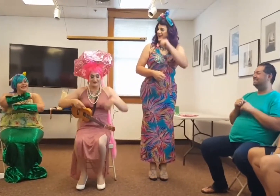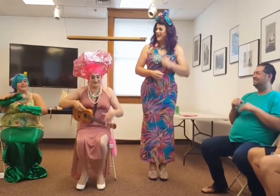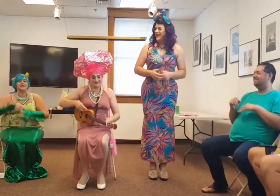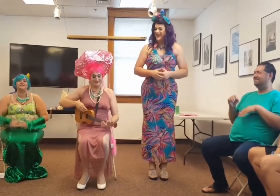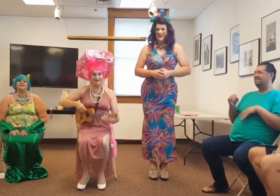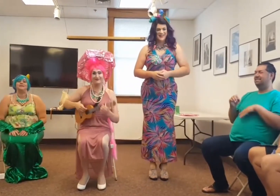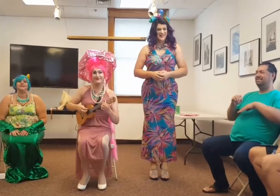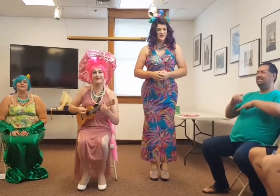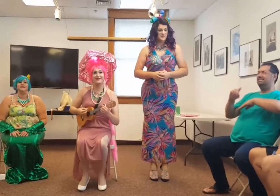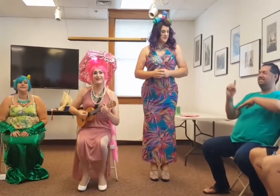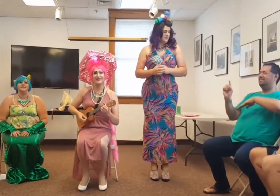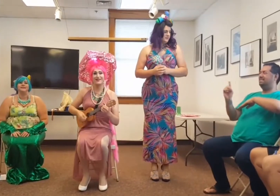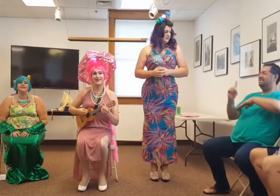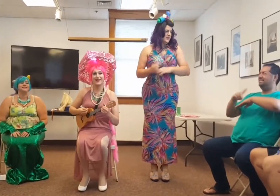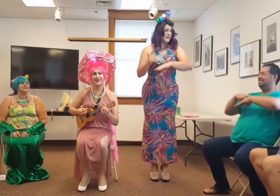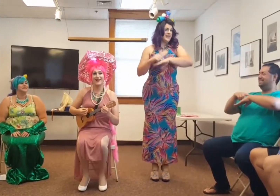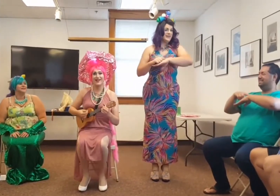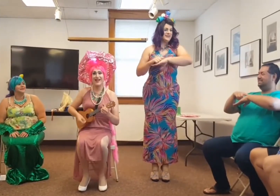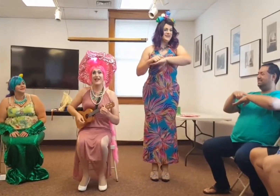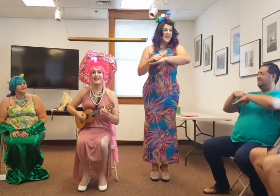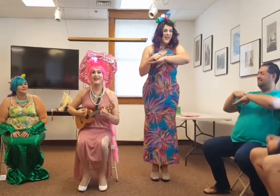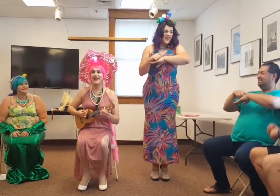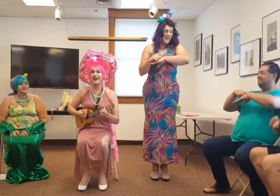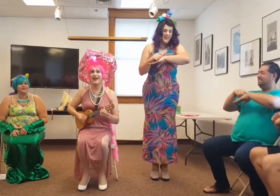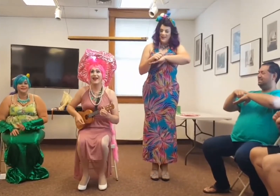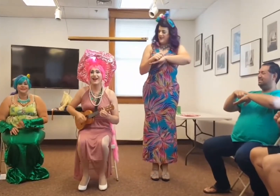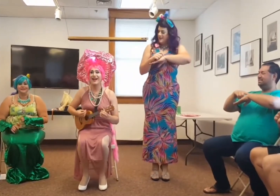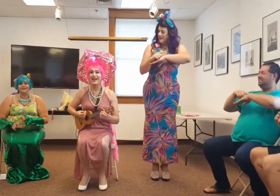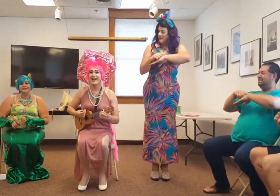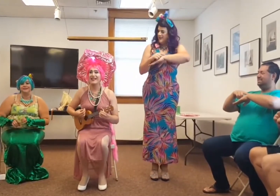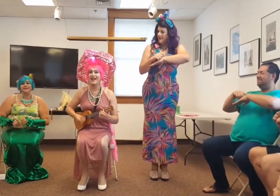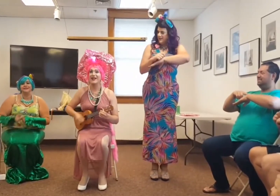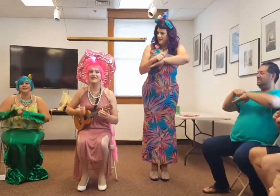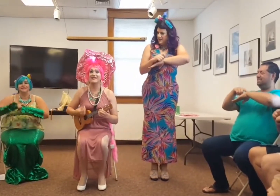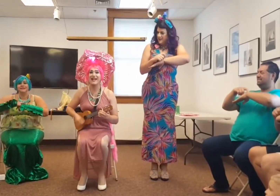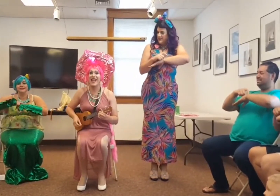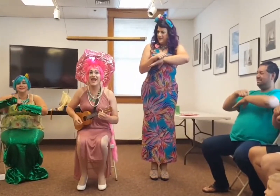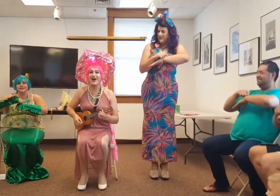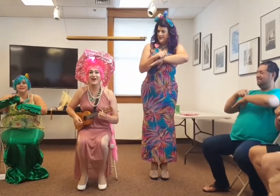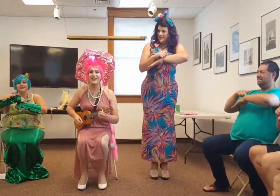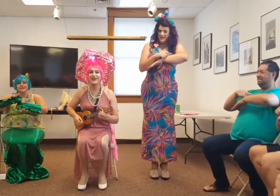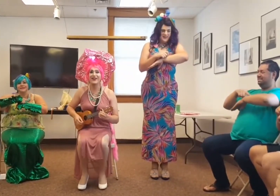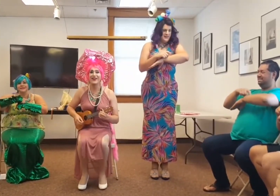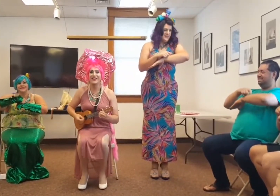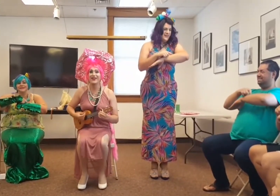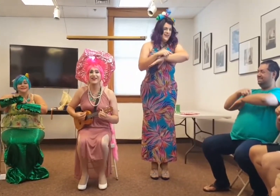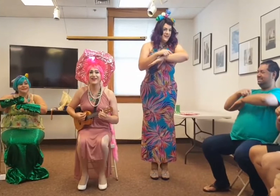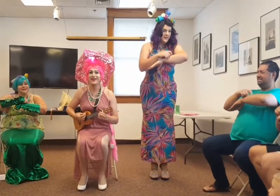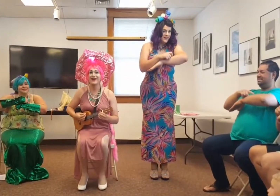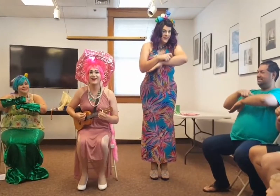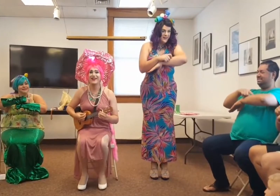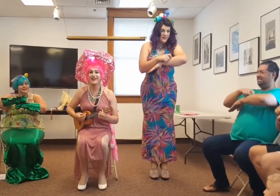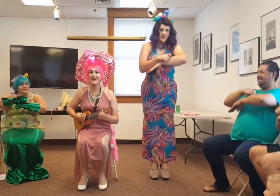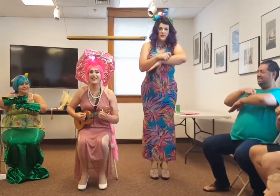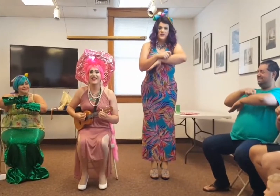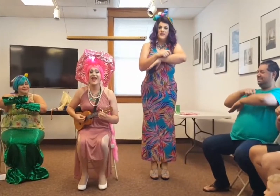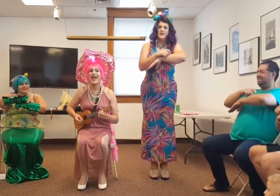*strumming* There's a snail.... *silence*